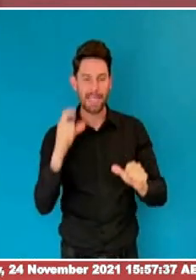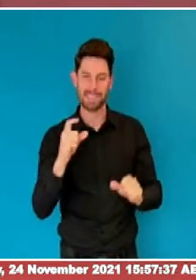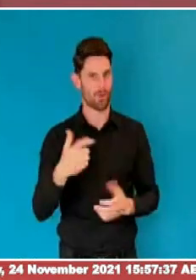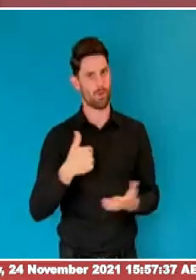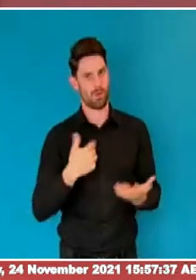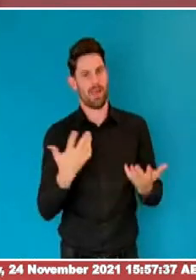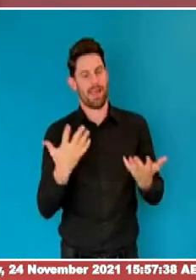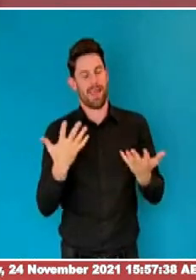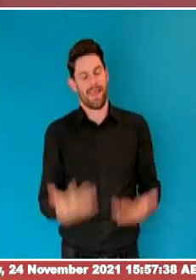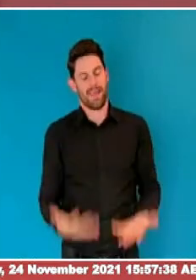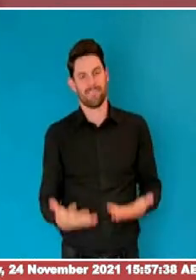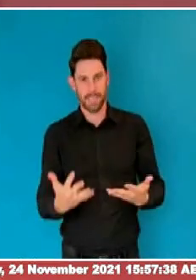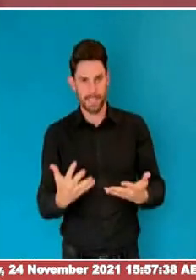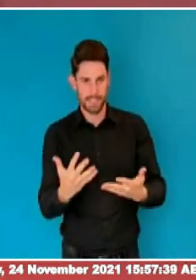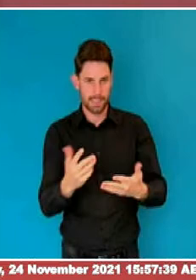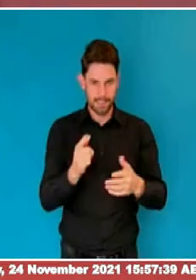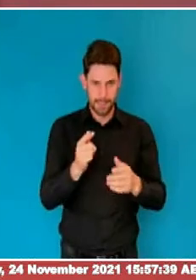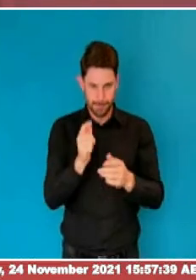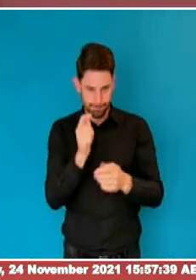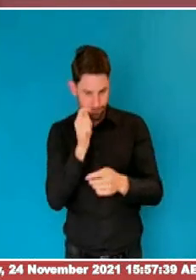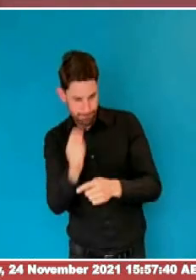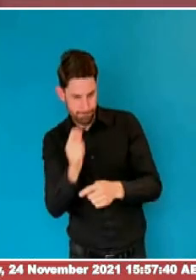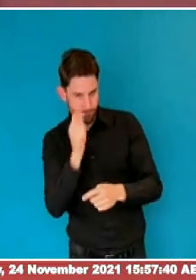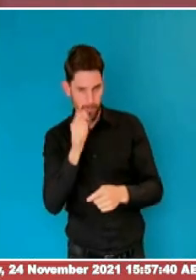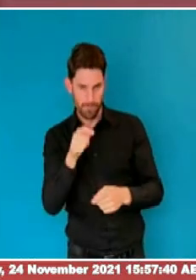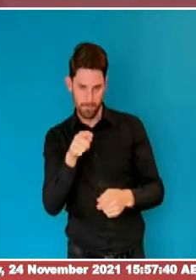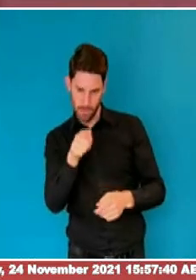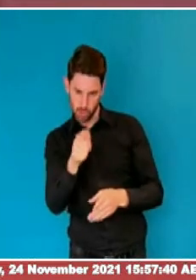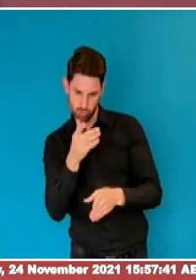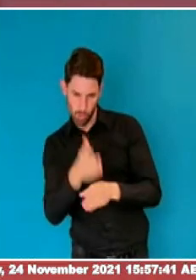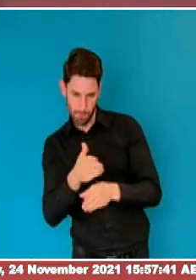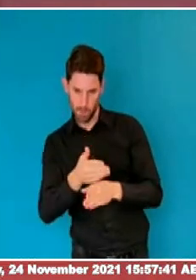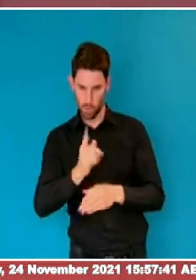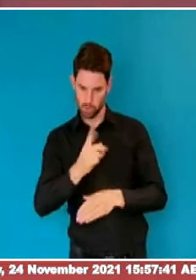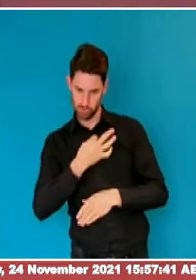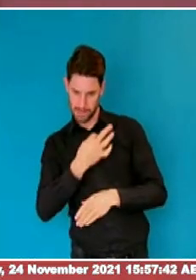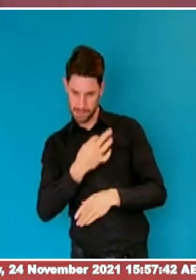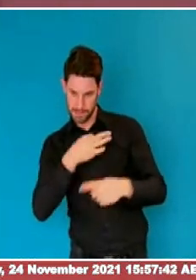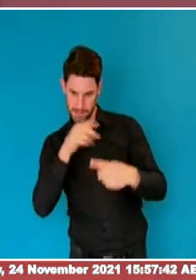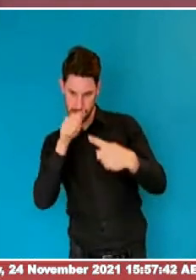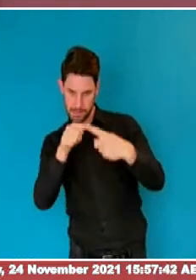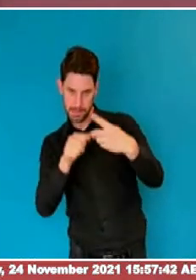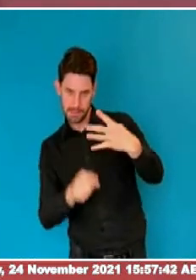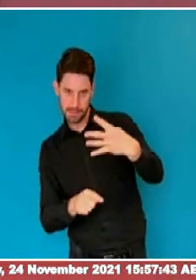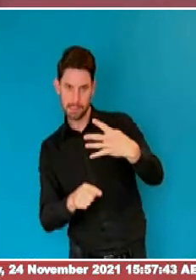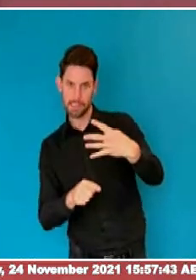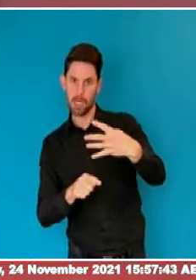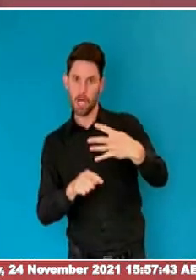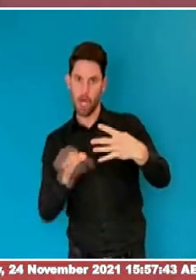assessment of roles, and obviously the assessment for the capability of someone to